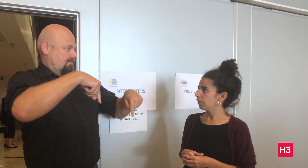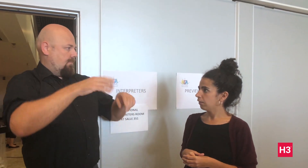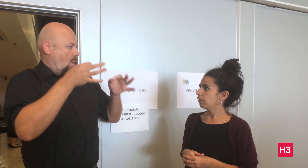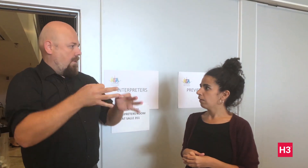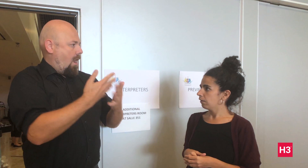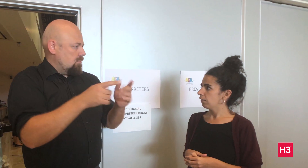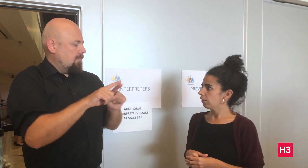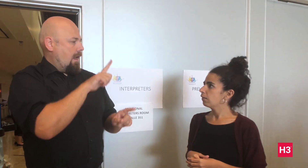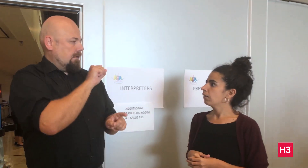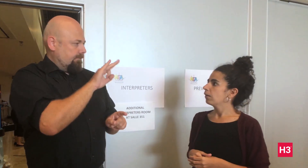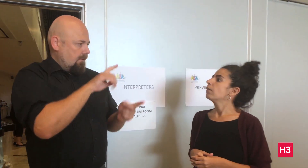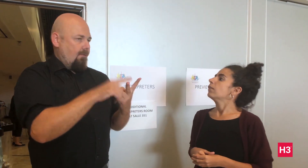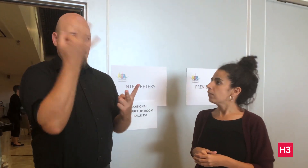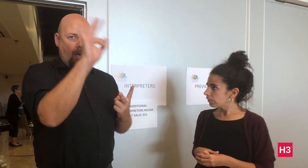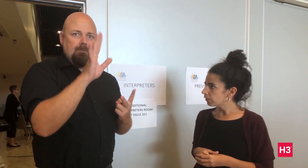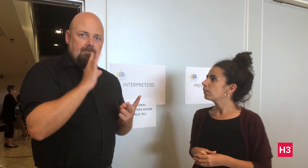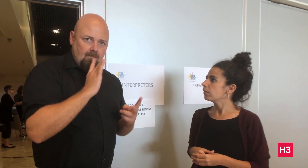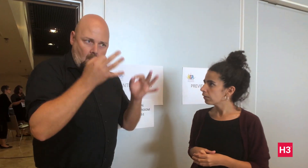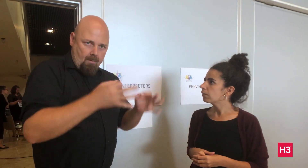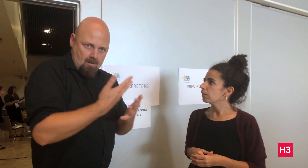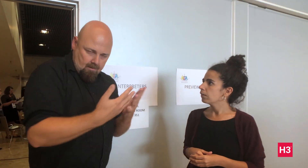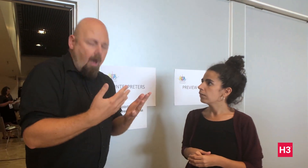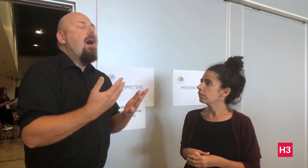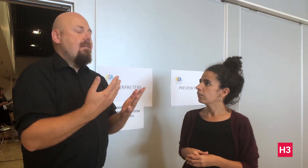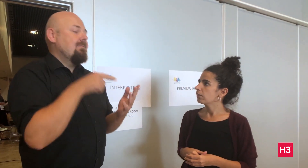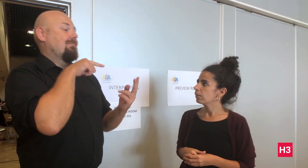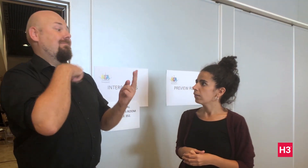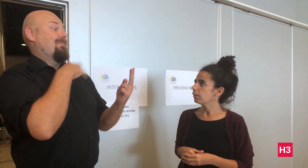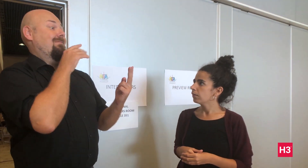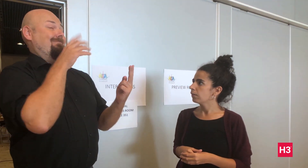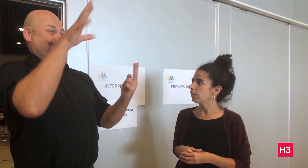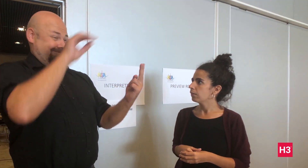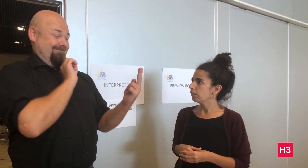There is also two official languages, LSF and spoken French.